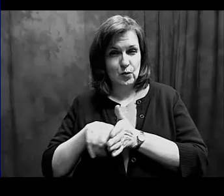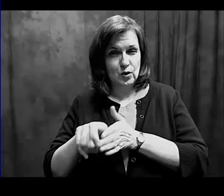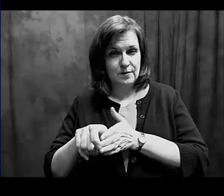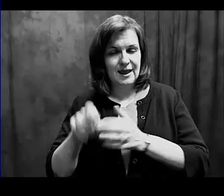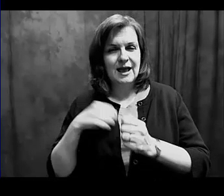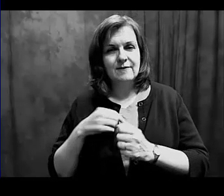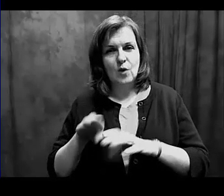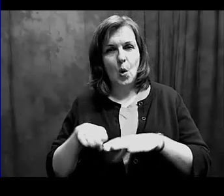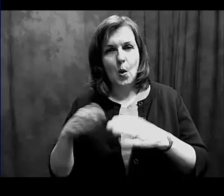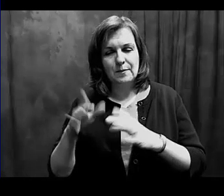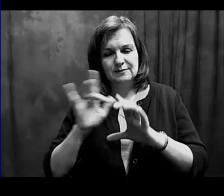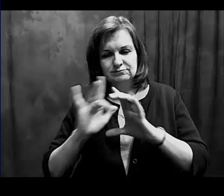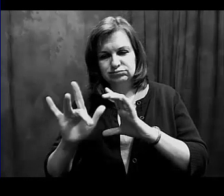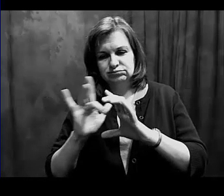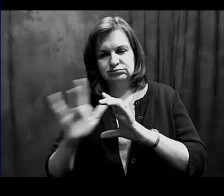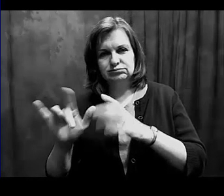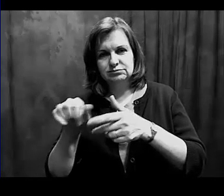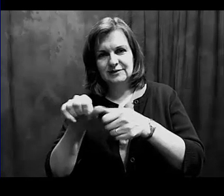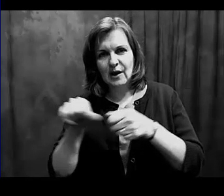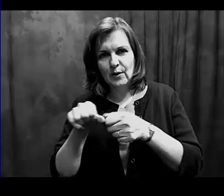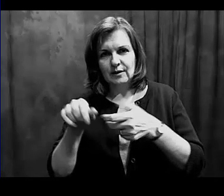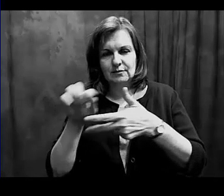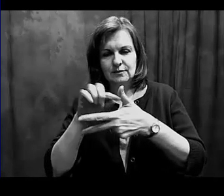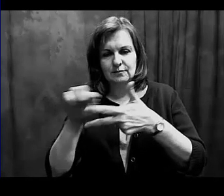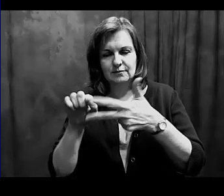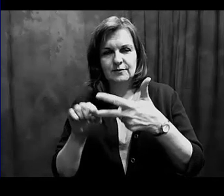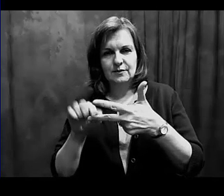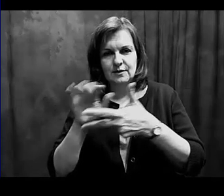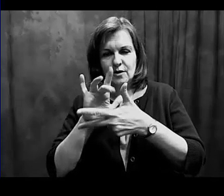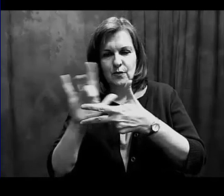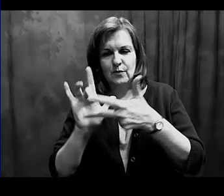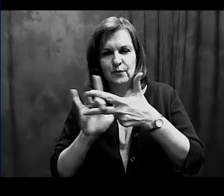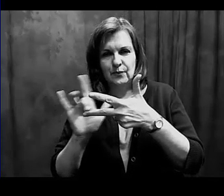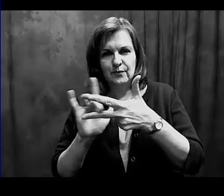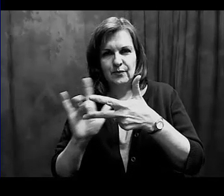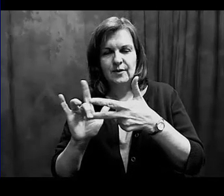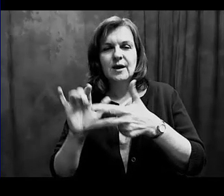inside our earthworm this open body cavity